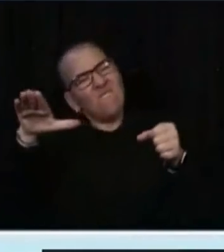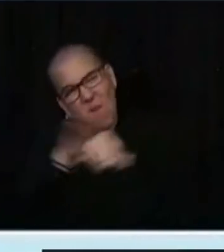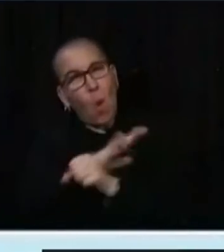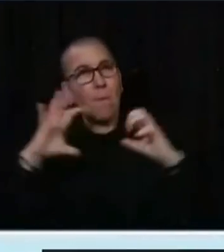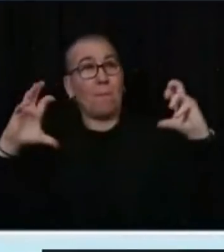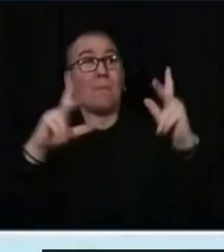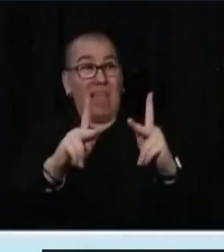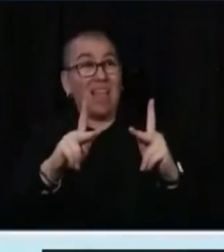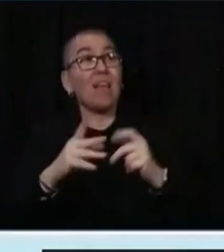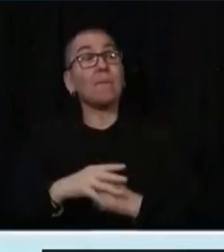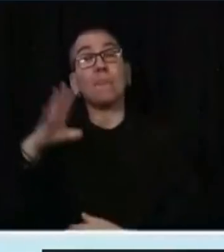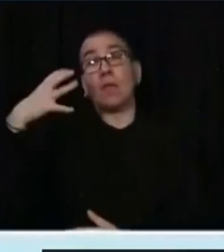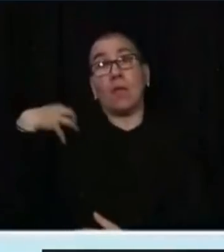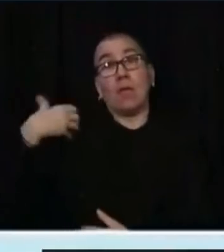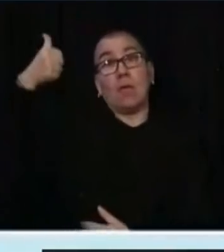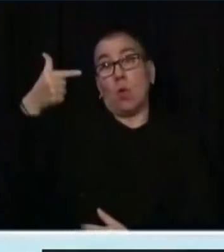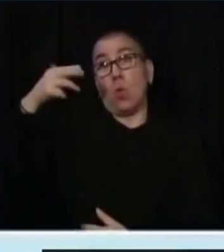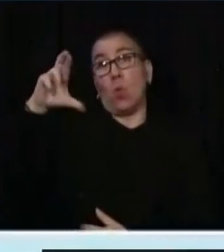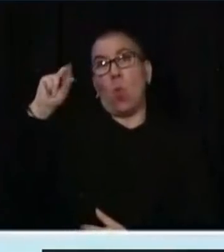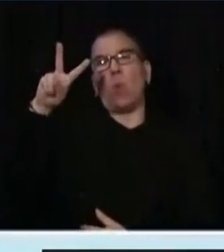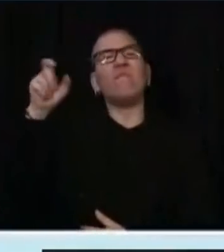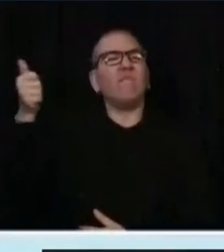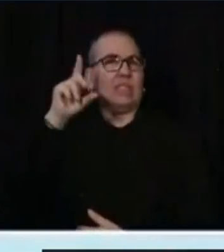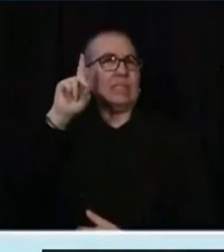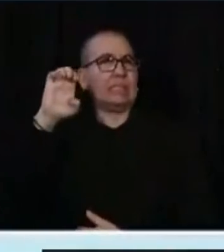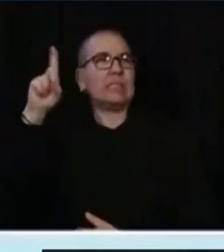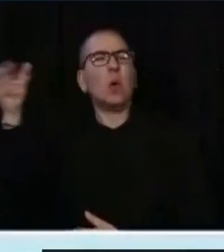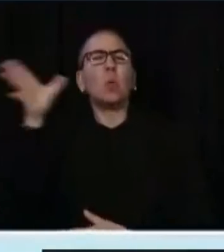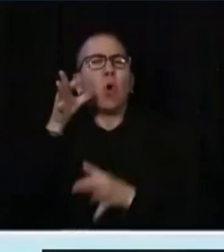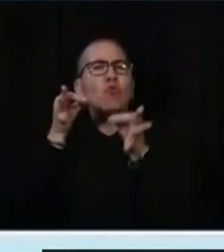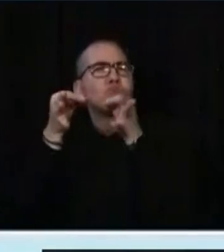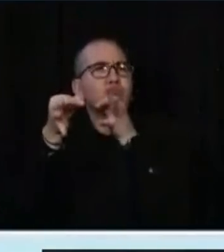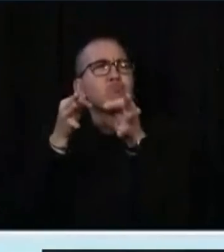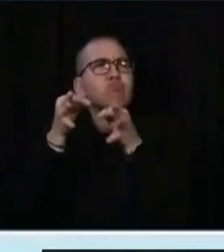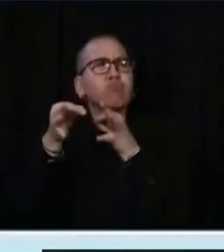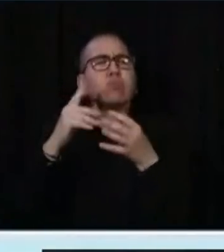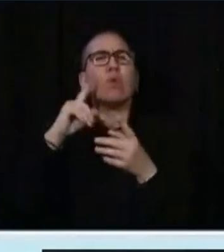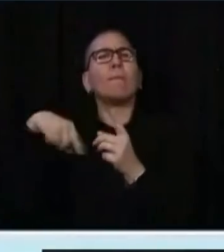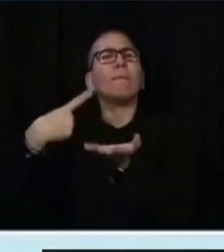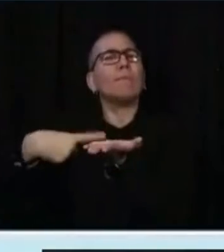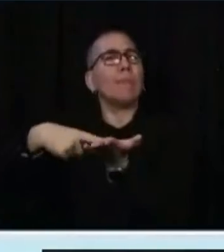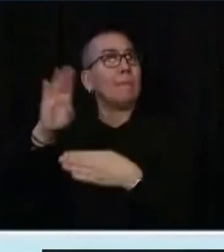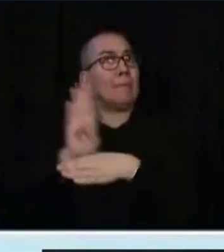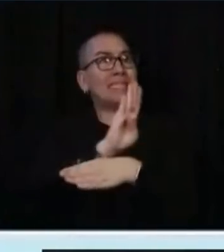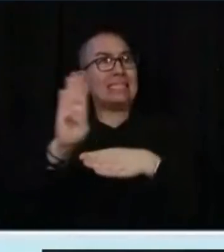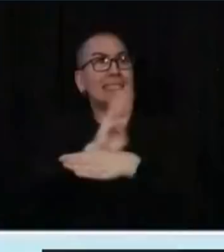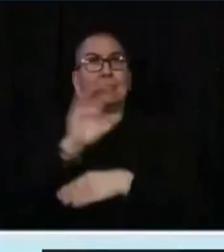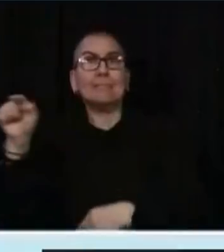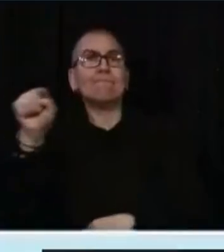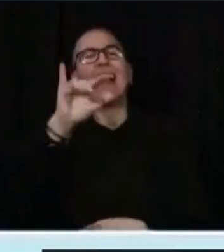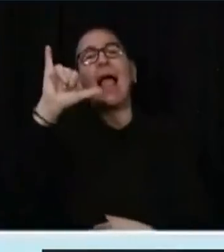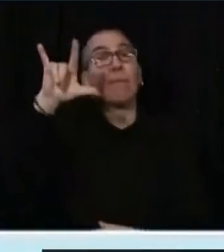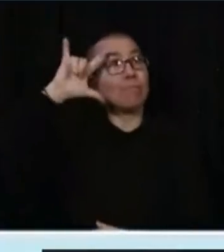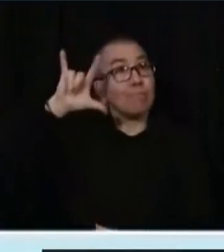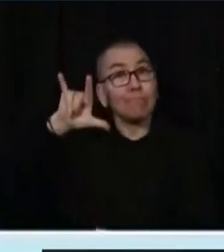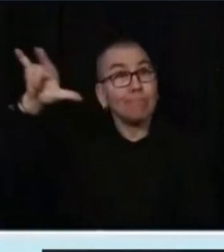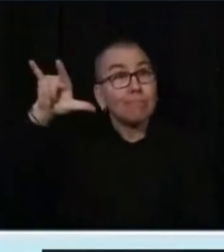SHRINKING, IT BECOMES MORE WITH THIS AS QUICKLY AS POSSIBLE WITH MINNESOTANS GETTING IT DONE.